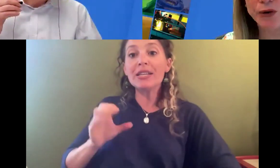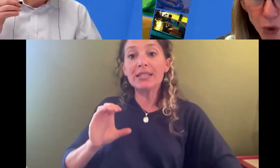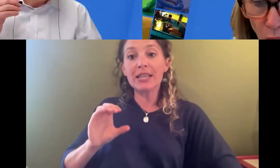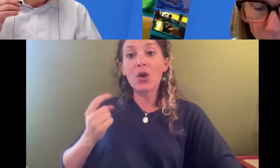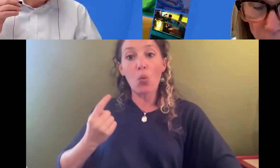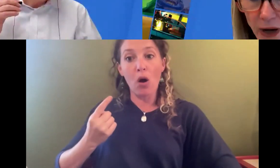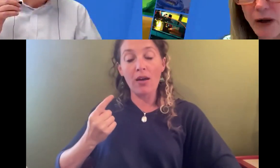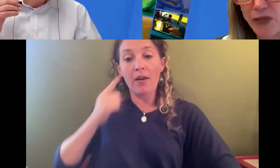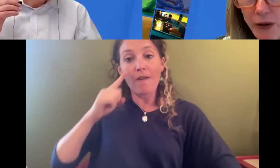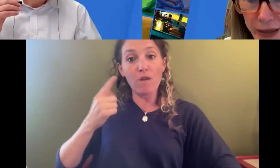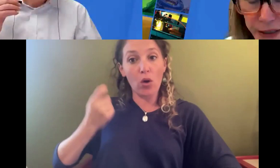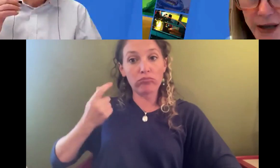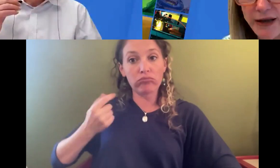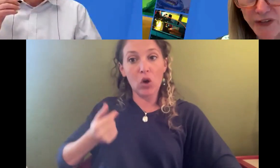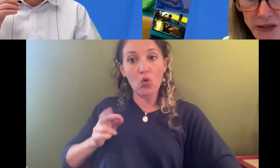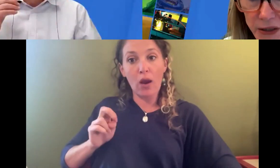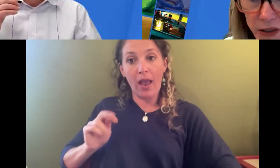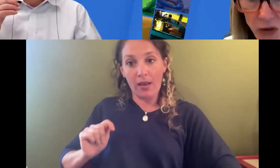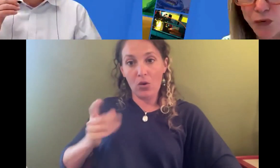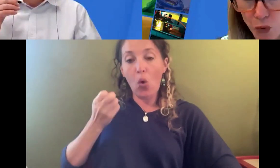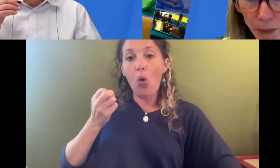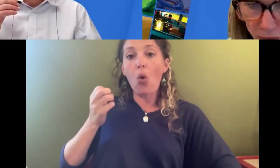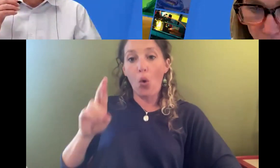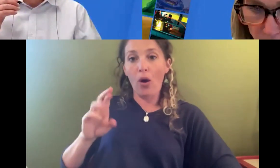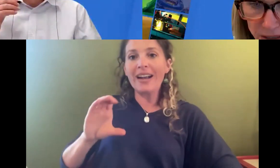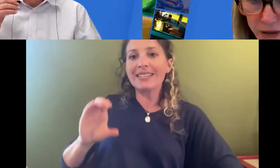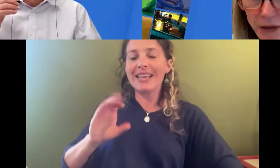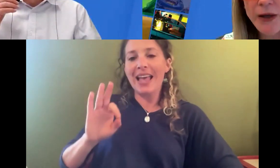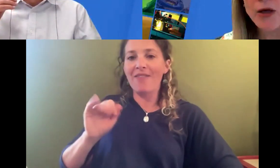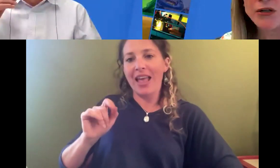or the CAF ATC for cooperative agreements.